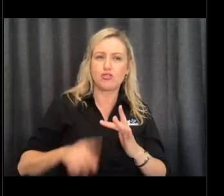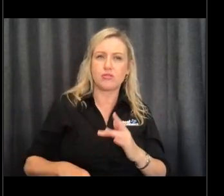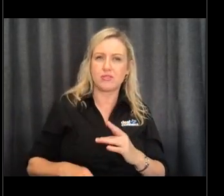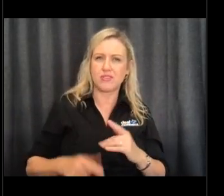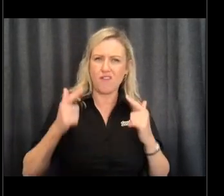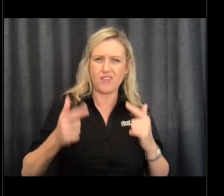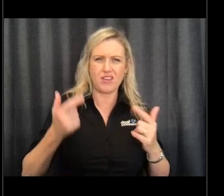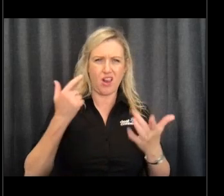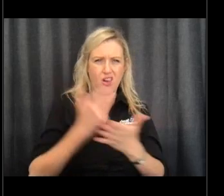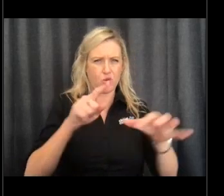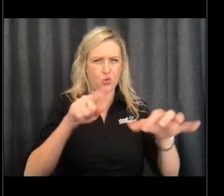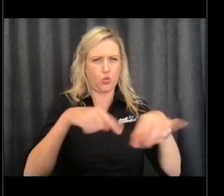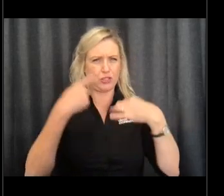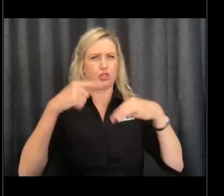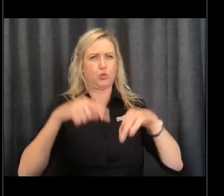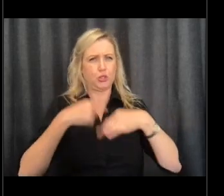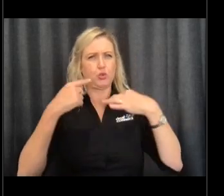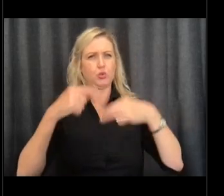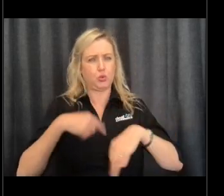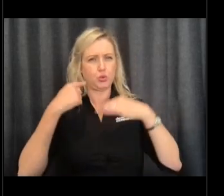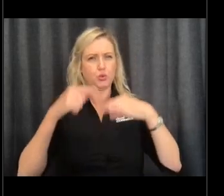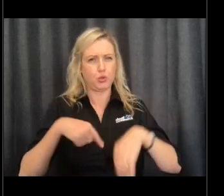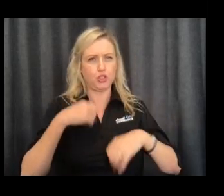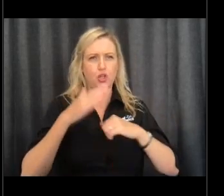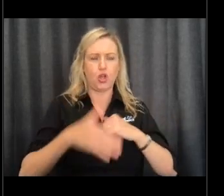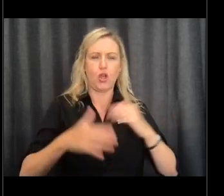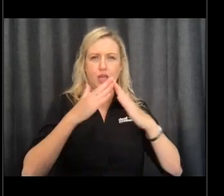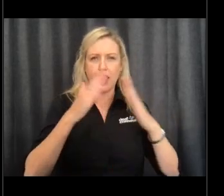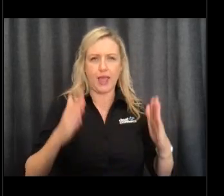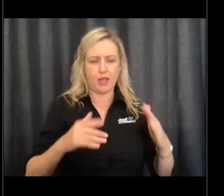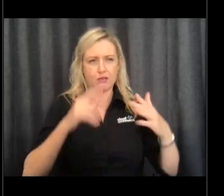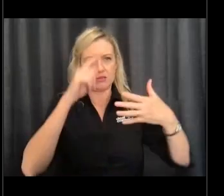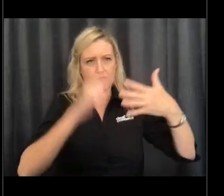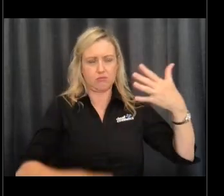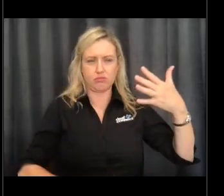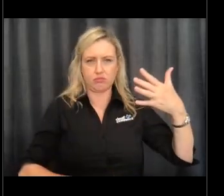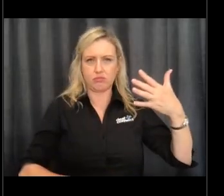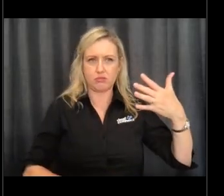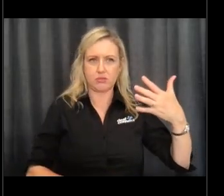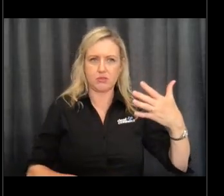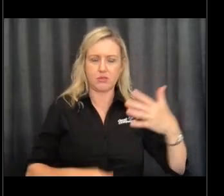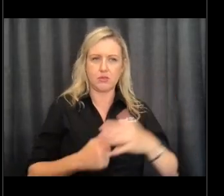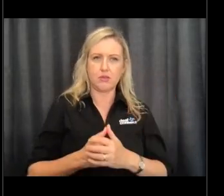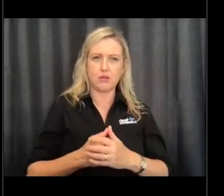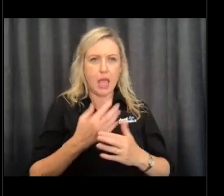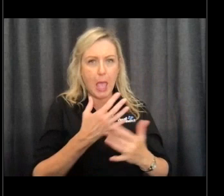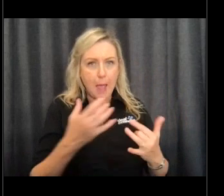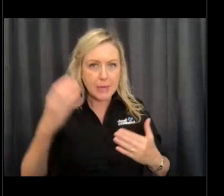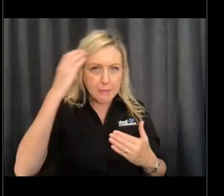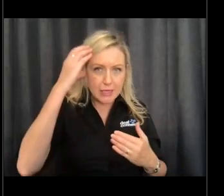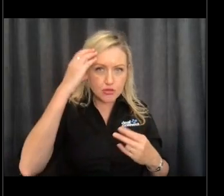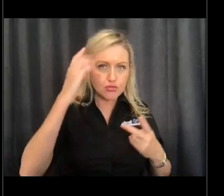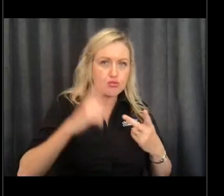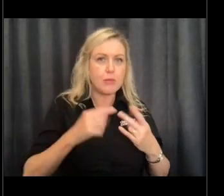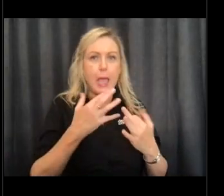to be honest, about your property, other than the standard, how many bedrooms, bathrooms, storeys.